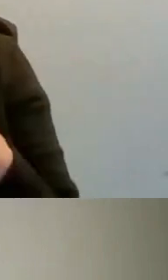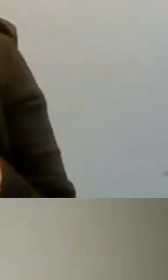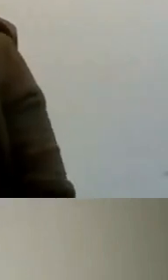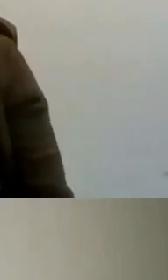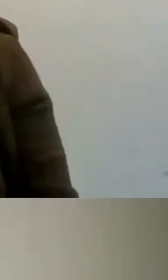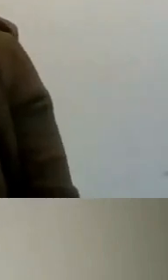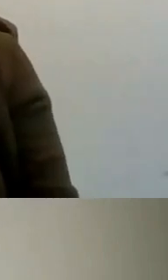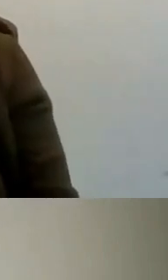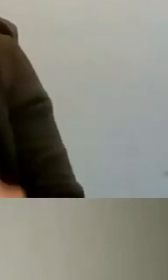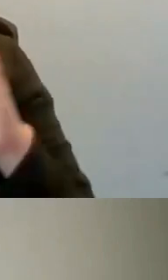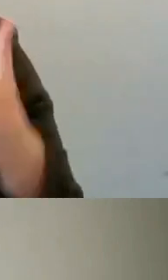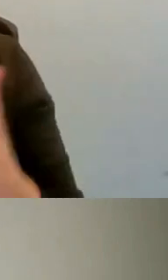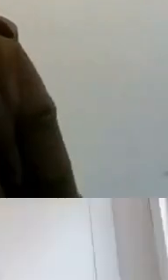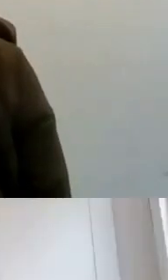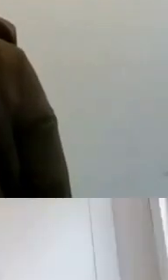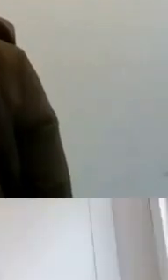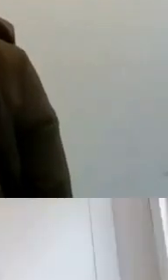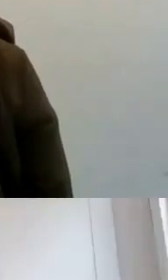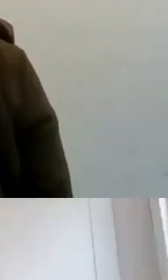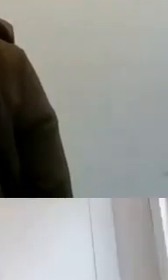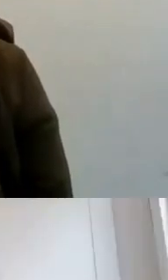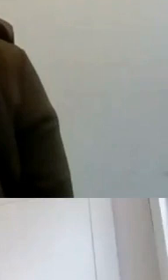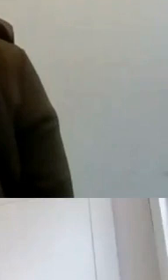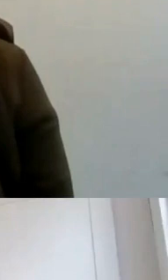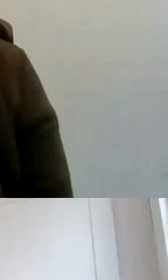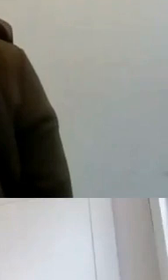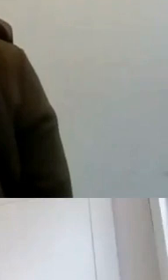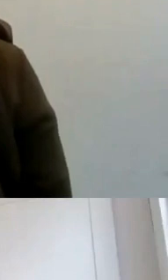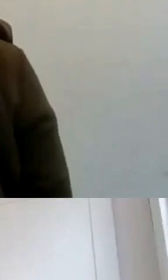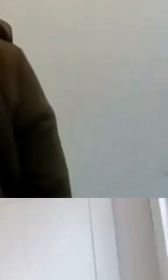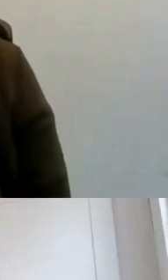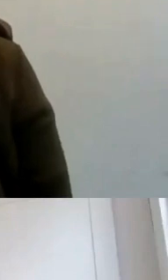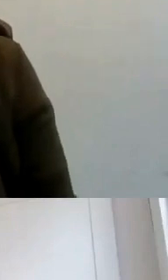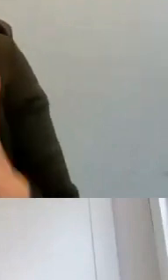this group um and to be able to share a little bit of of our work and the impact that the the